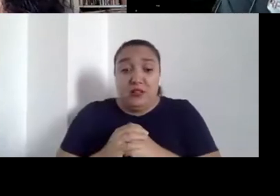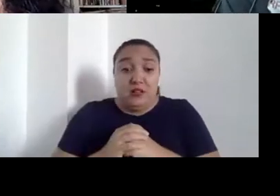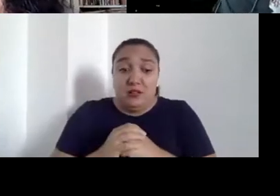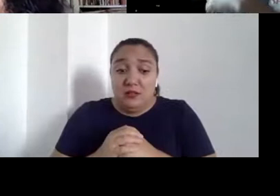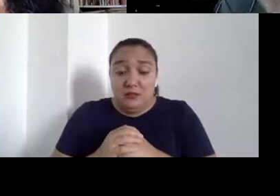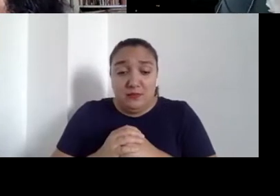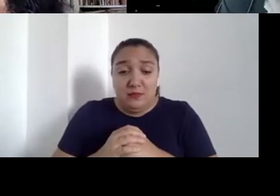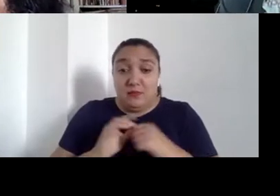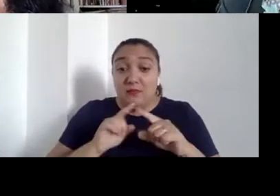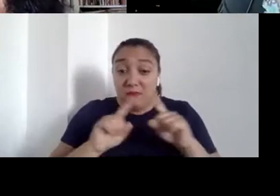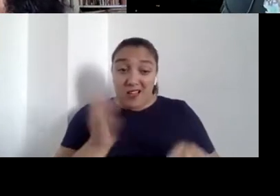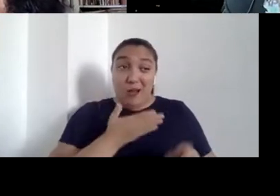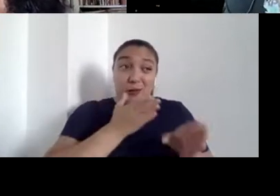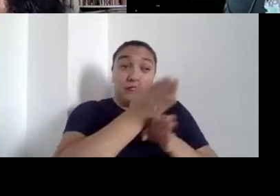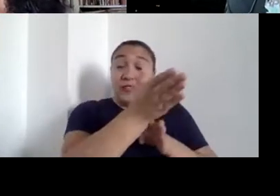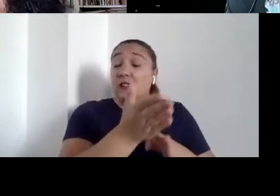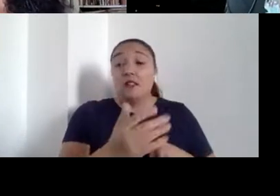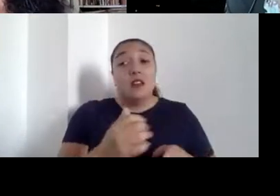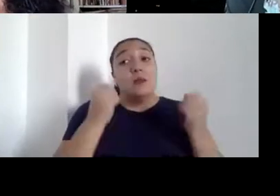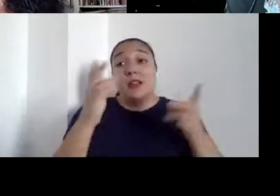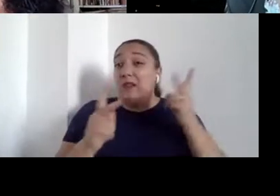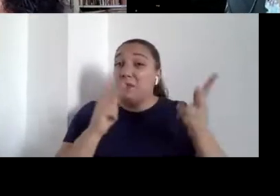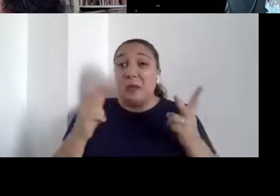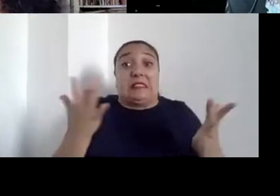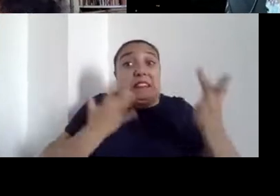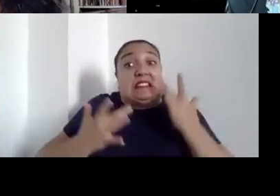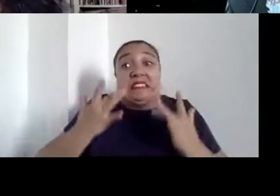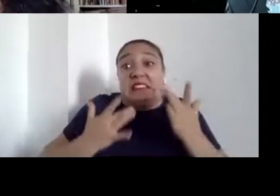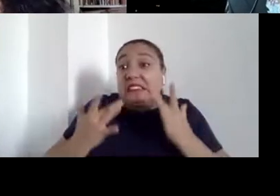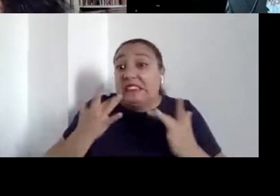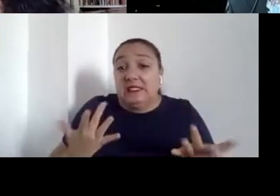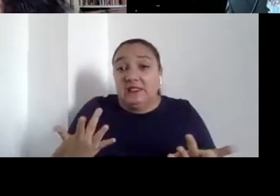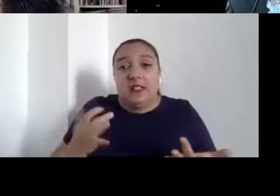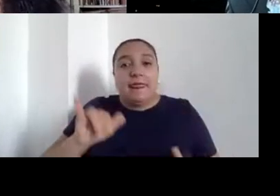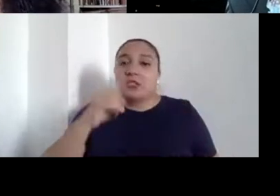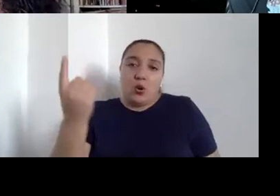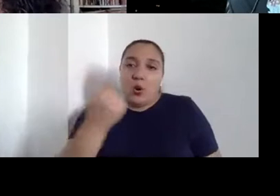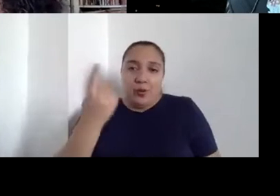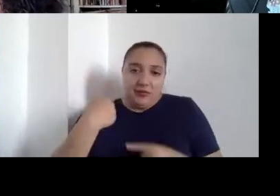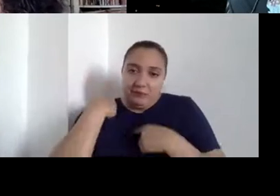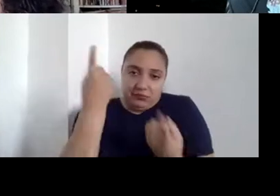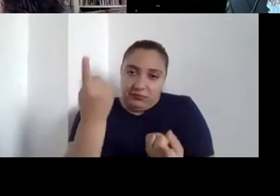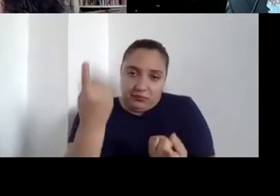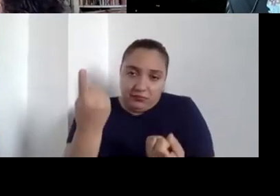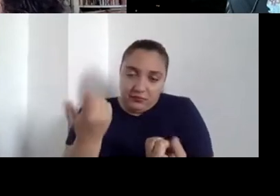our field, a lot of people are not OK, so that has always been the case, right, which